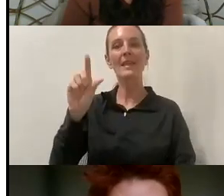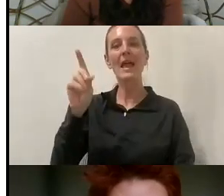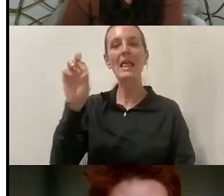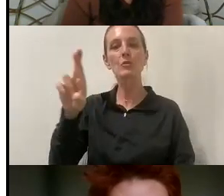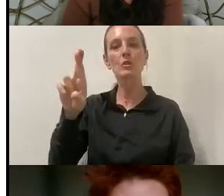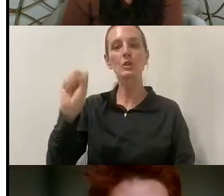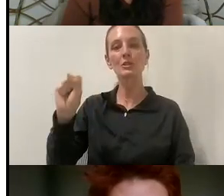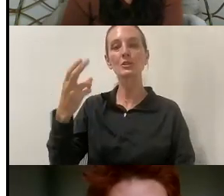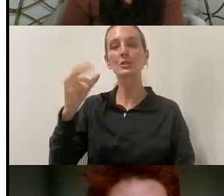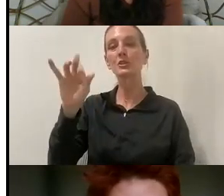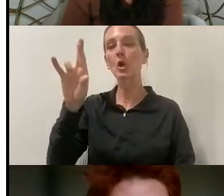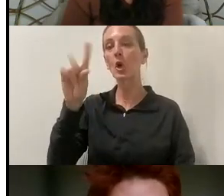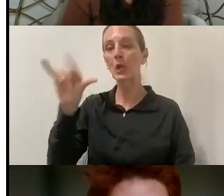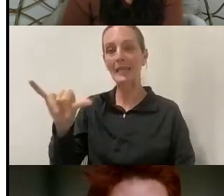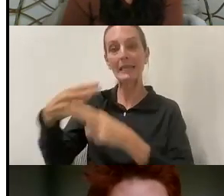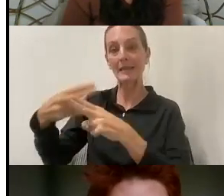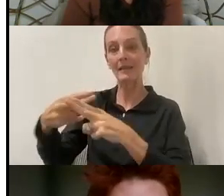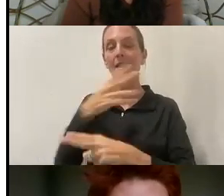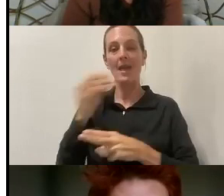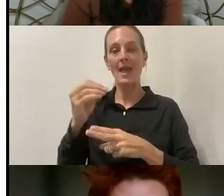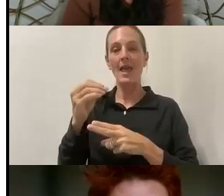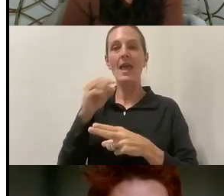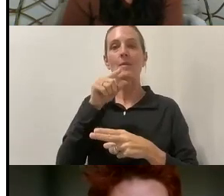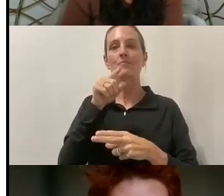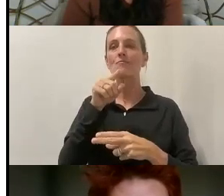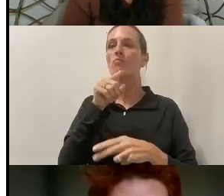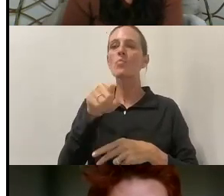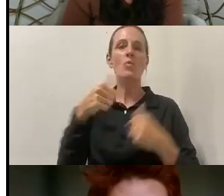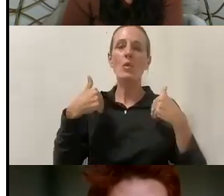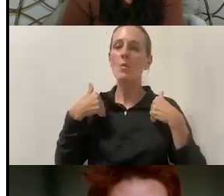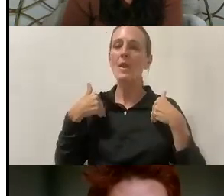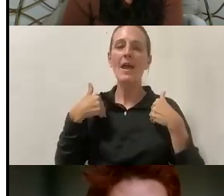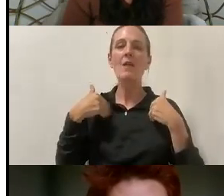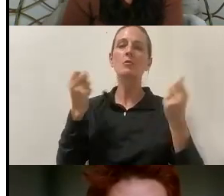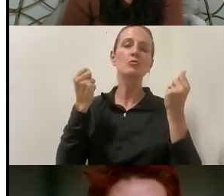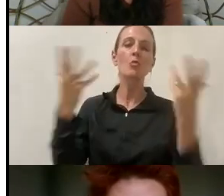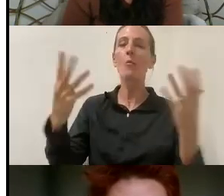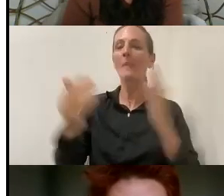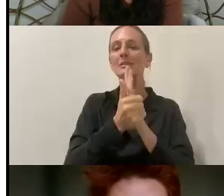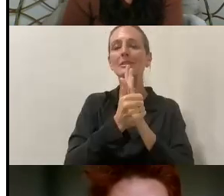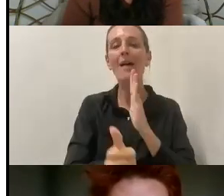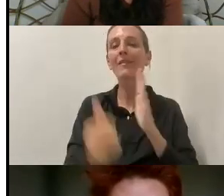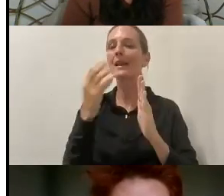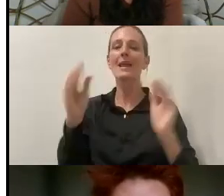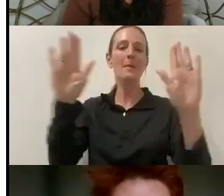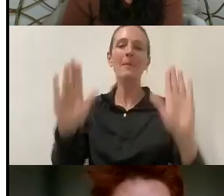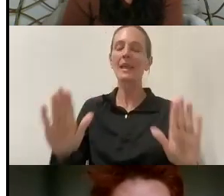So the community Climate Justice Coordinators is built with a lot of talented, amazing people who I'm so glad I get to work with.